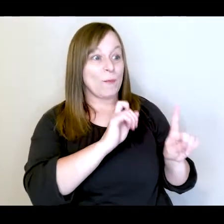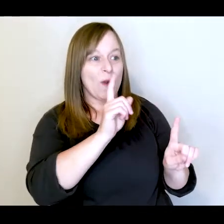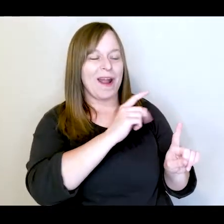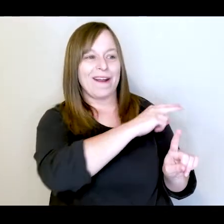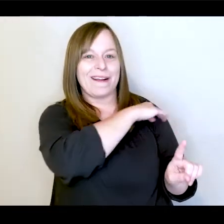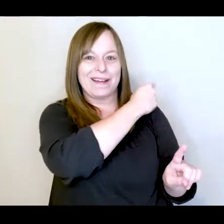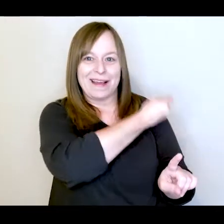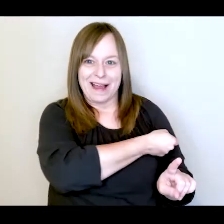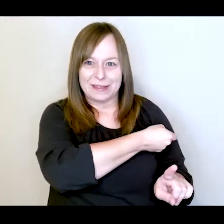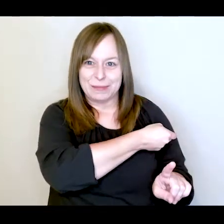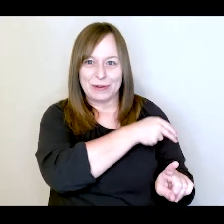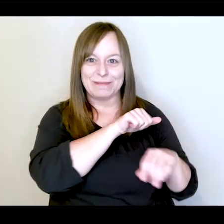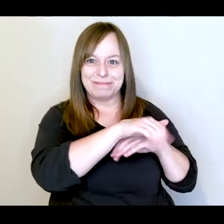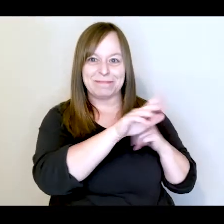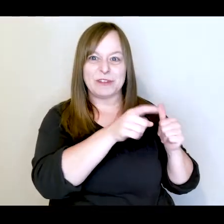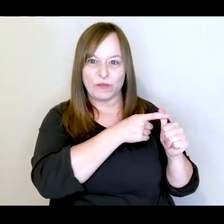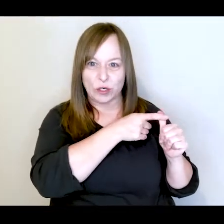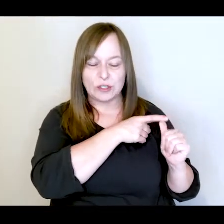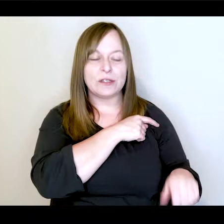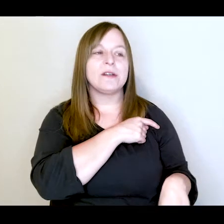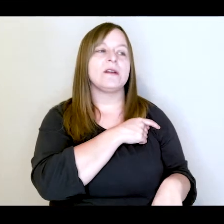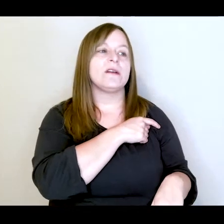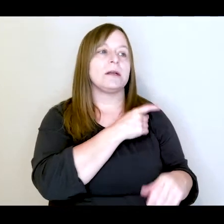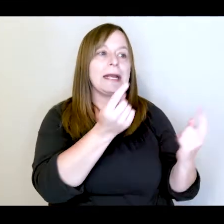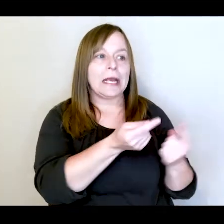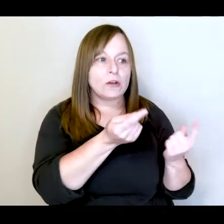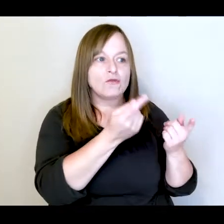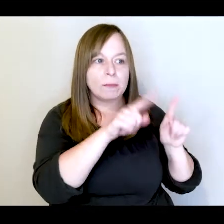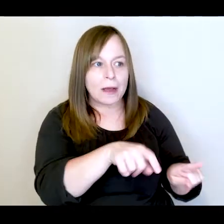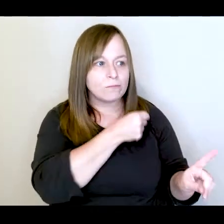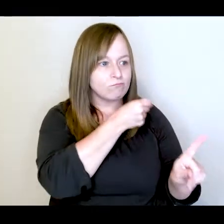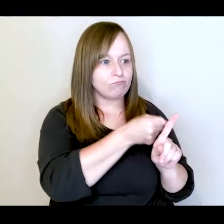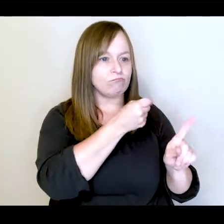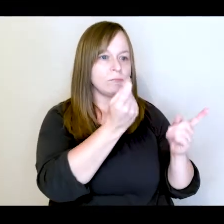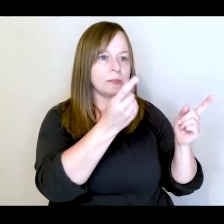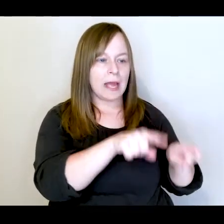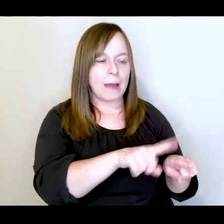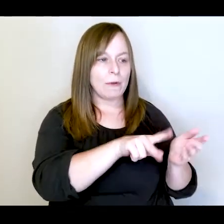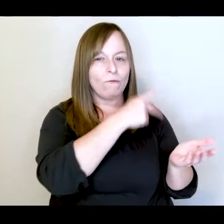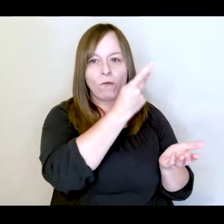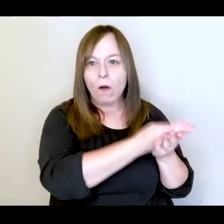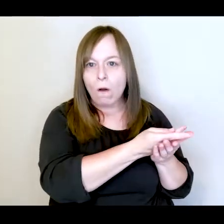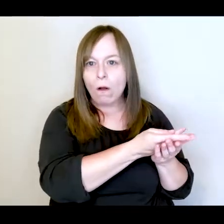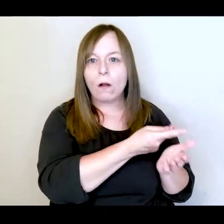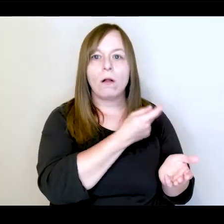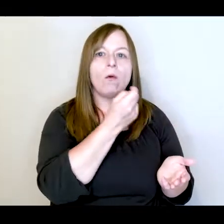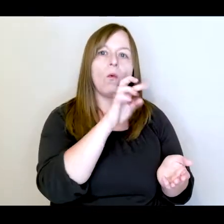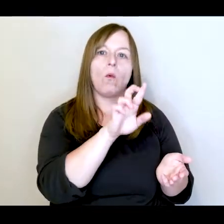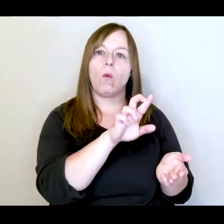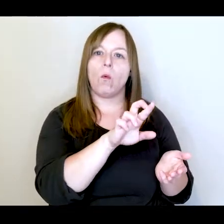hospital admission. So there's been an injury, someone has fallen, or a